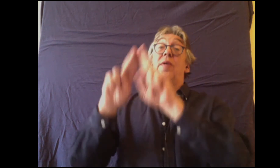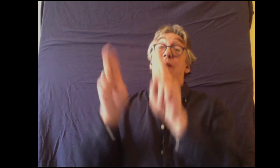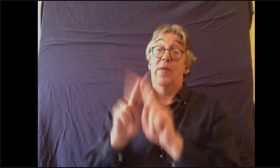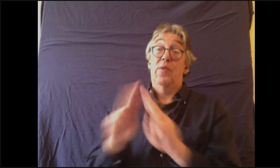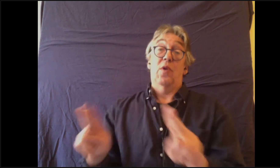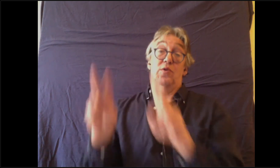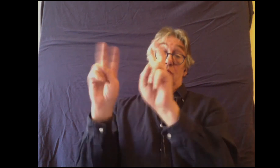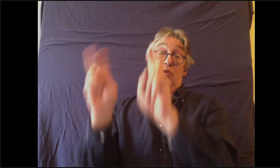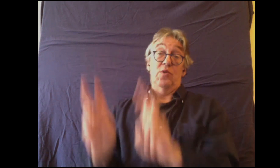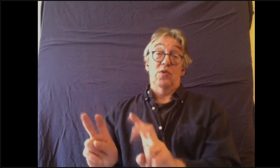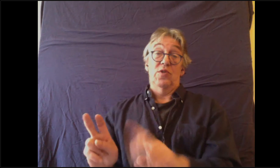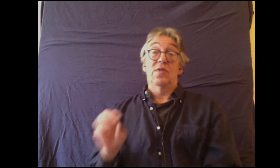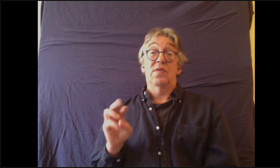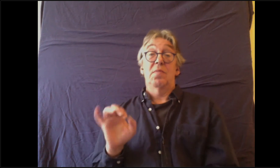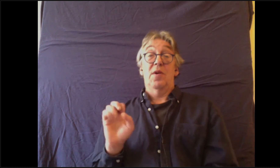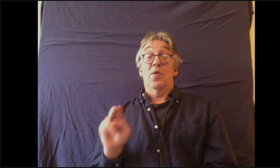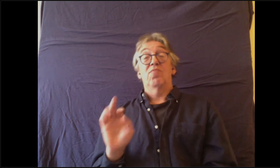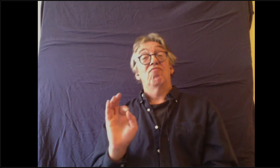All right. Thank you very much.